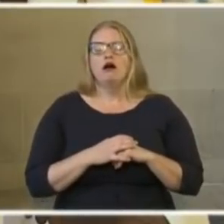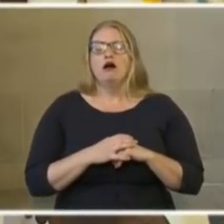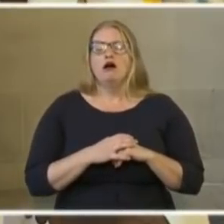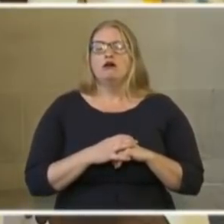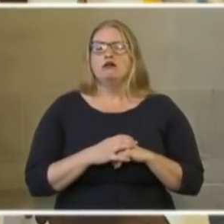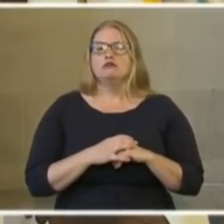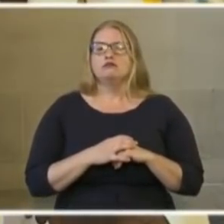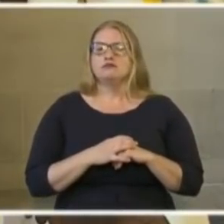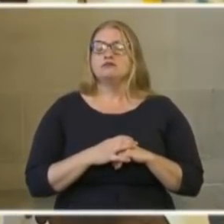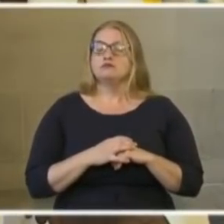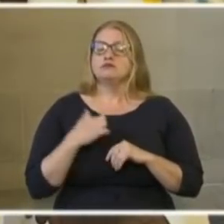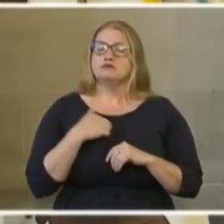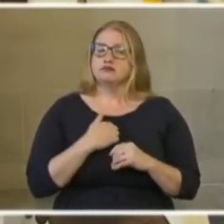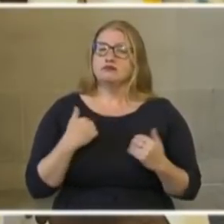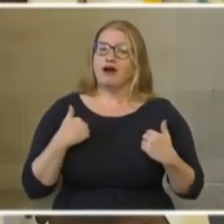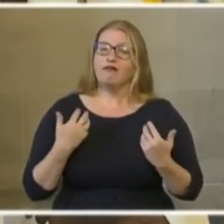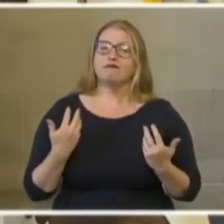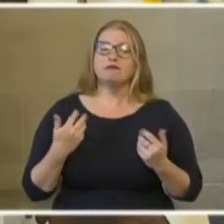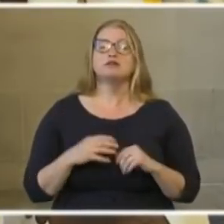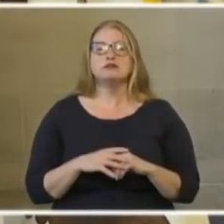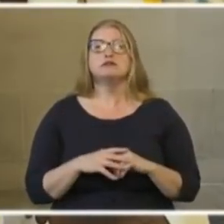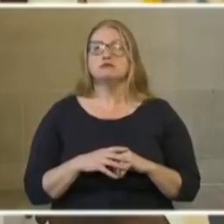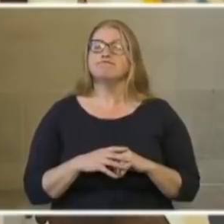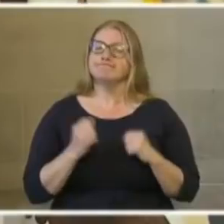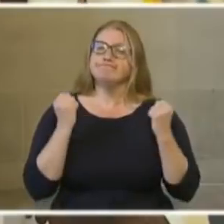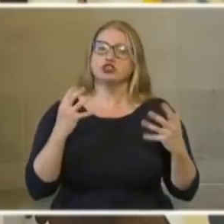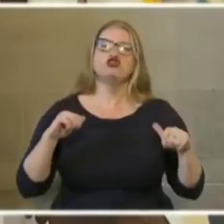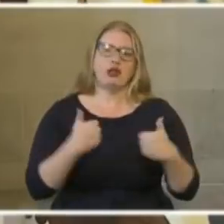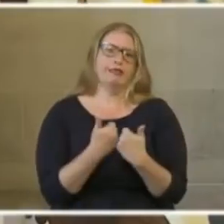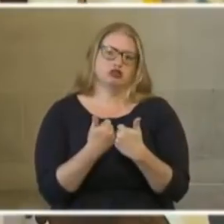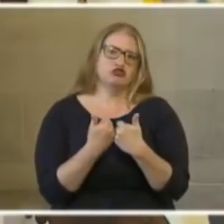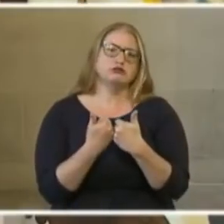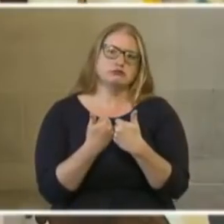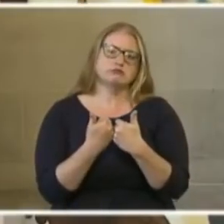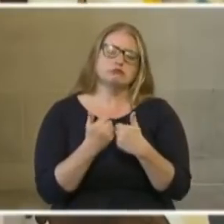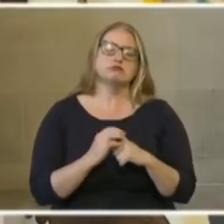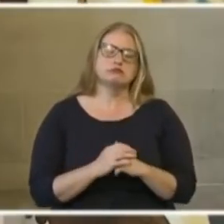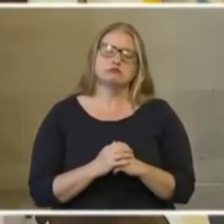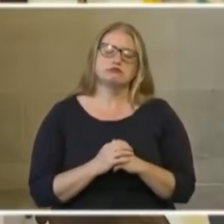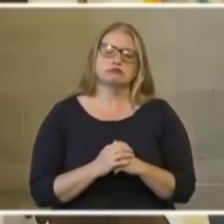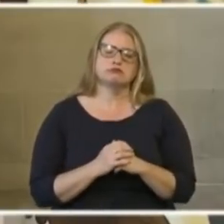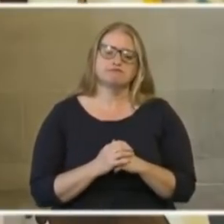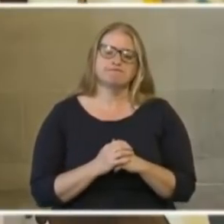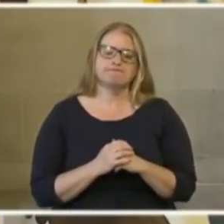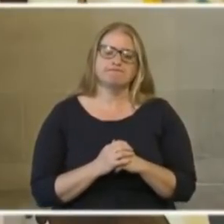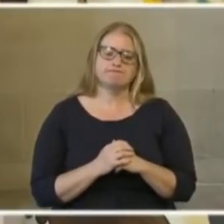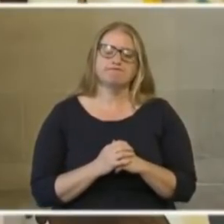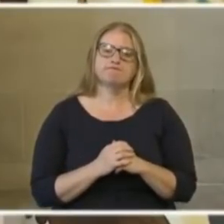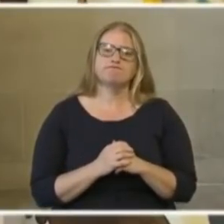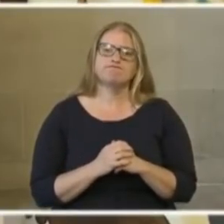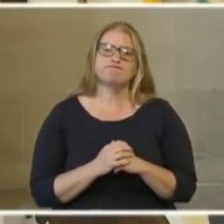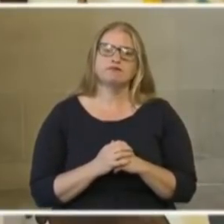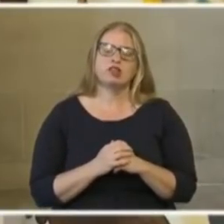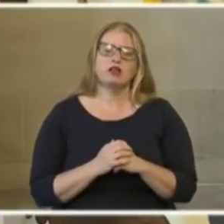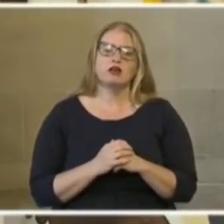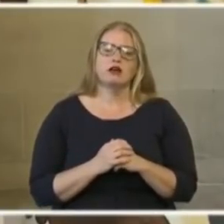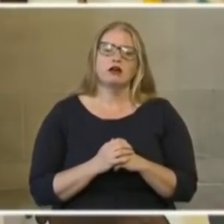WELL. AND WE AS YOU ALL KNOW, ARE